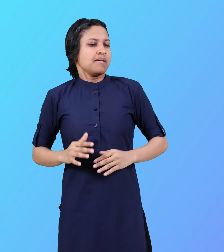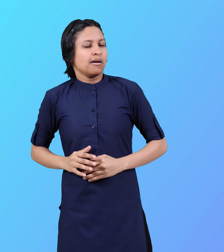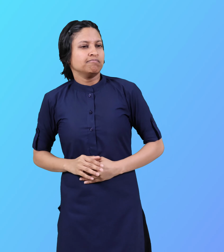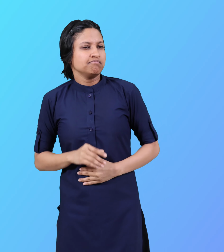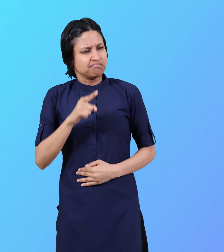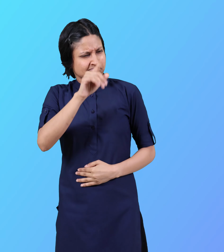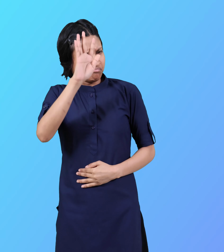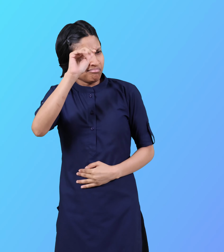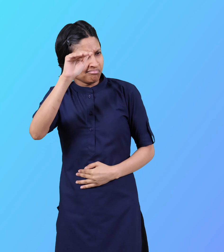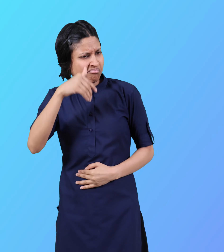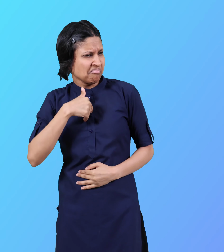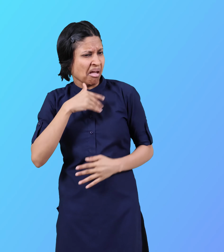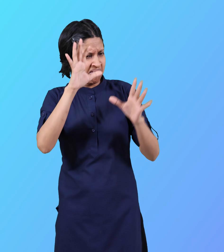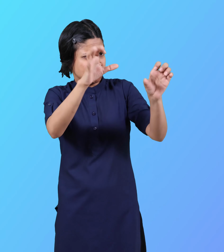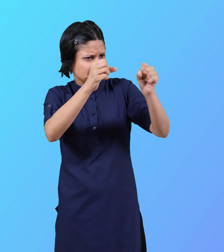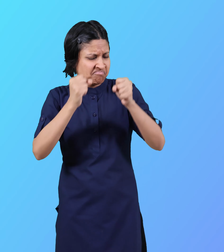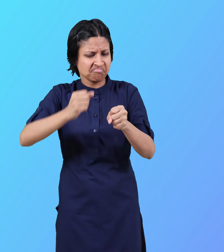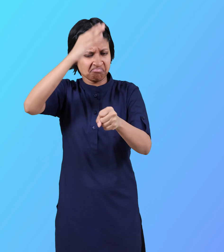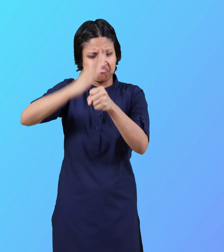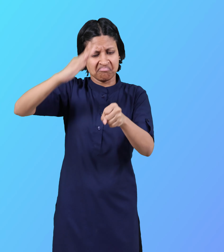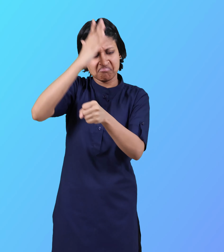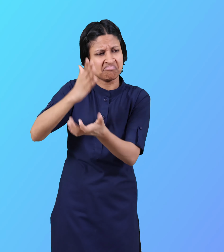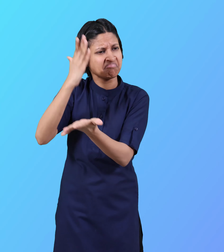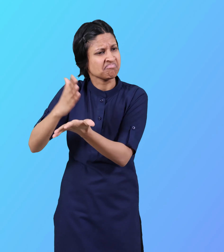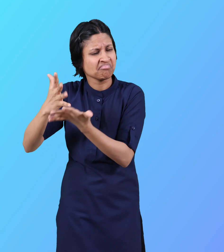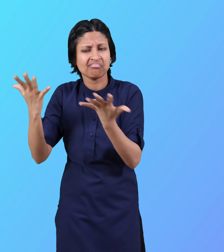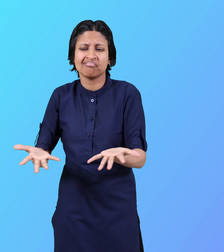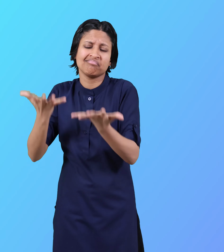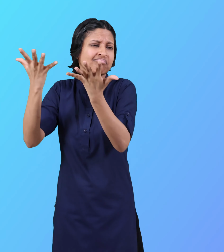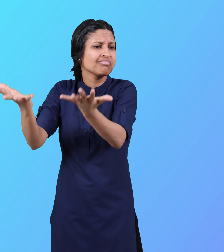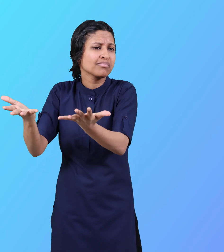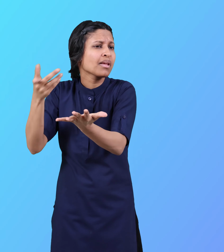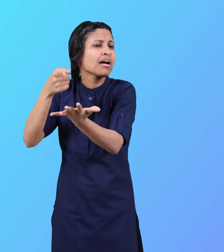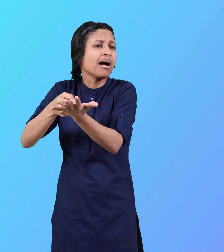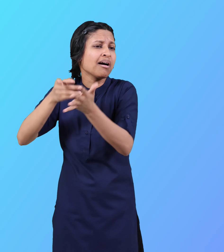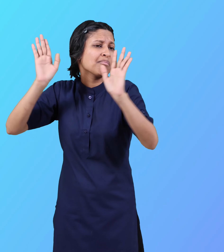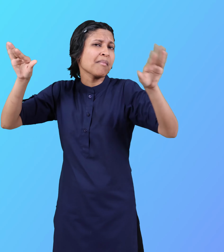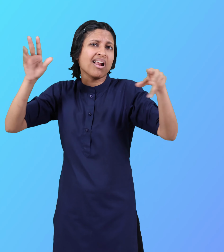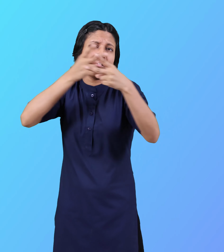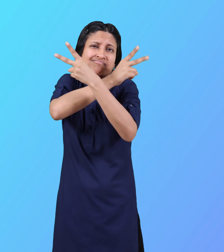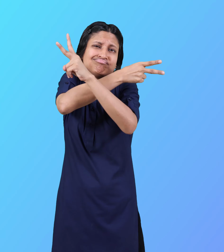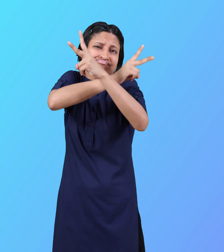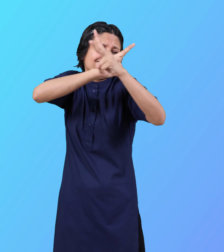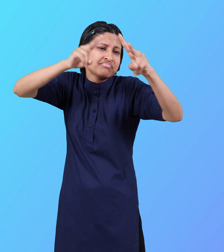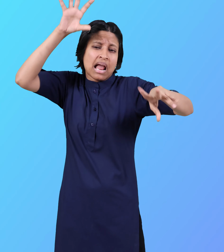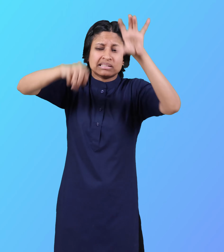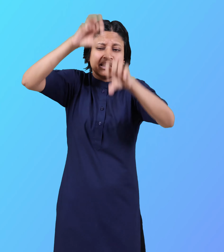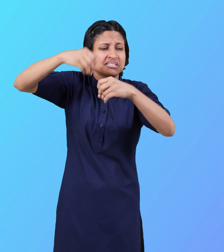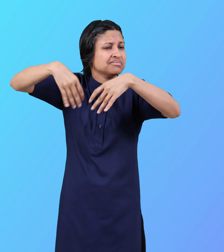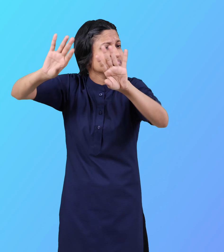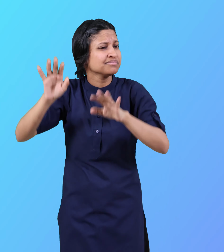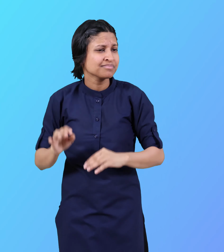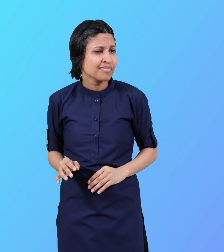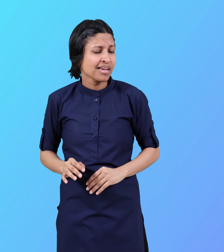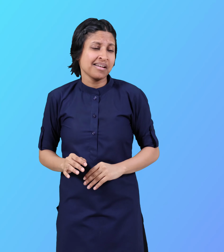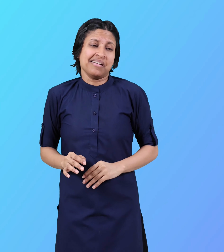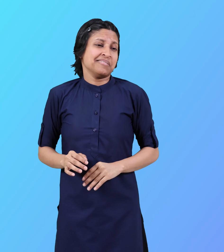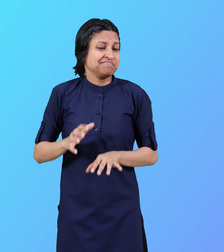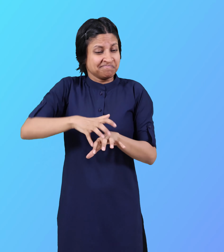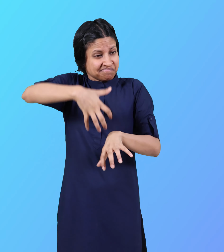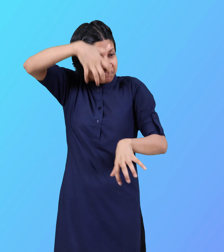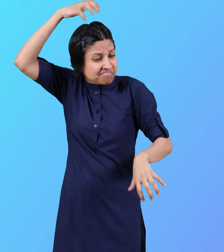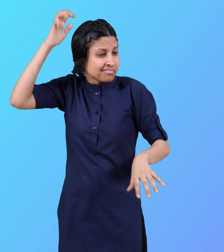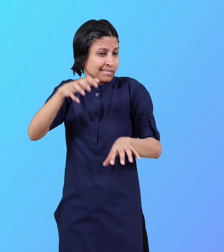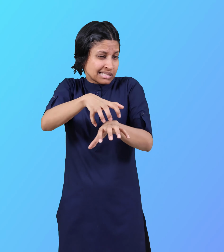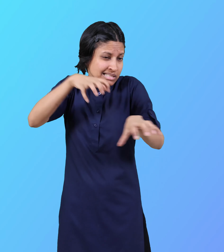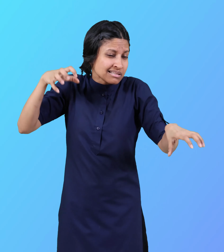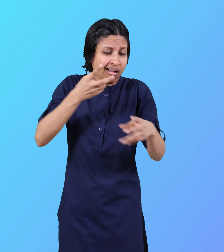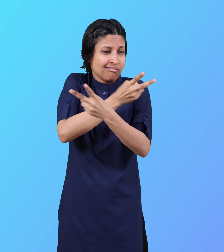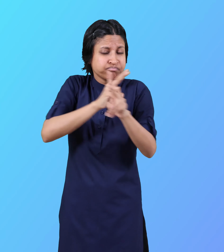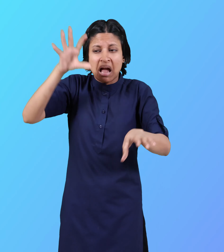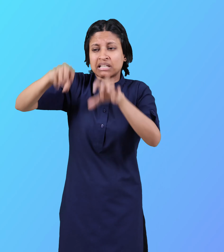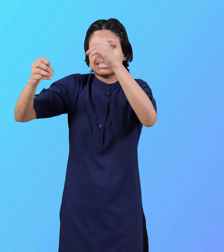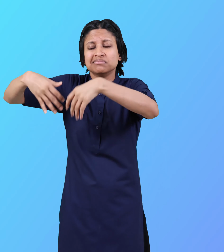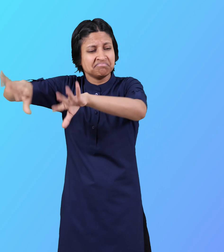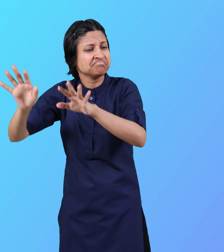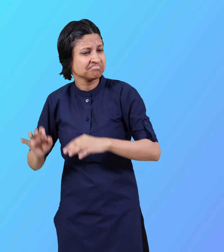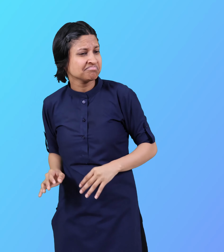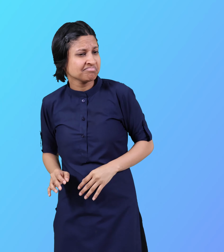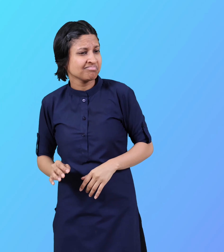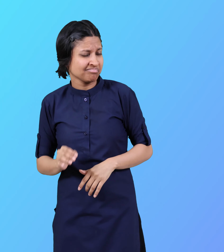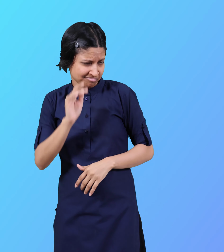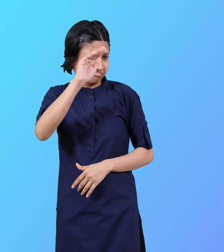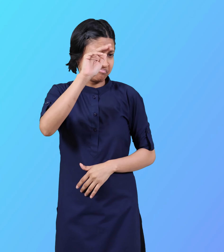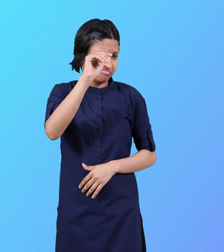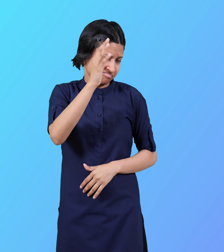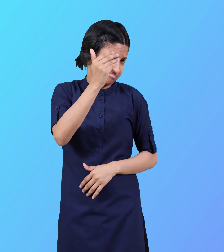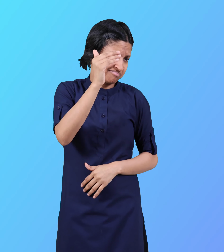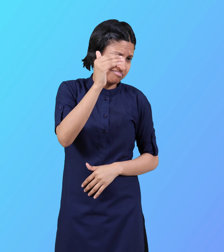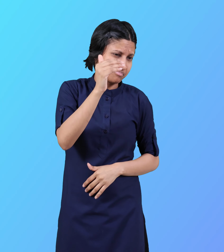He said to David, “Come here, and I’ll feed your body to the birds and wild animals.”